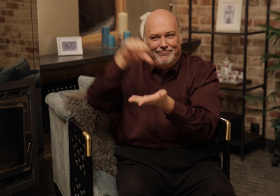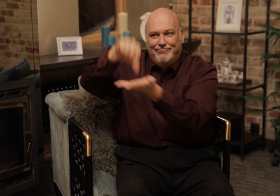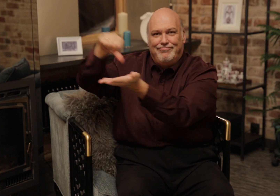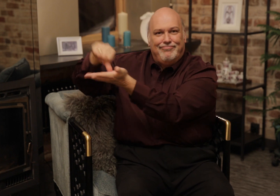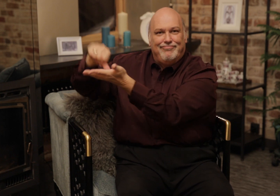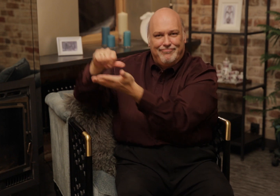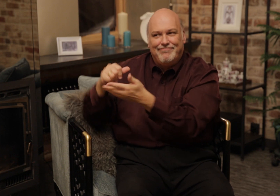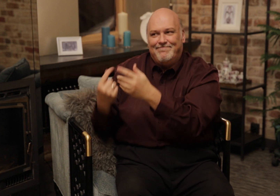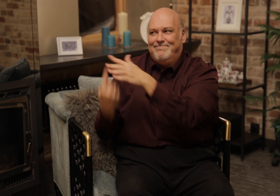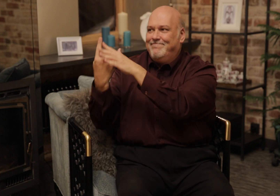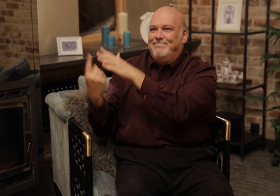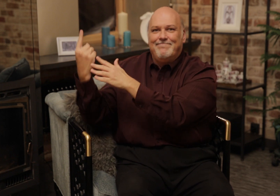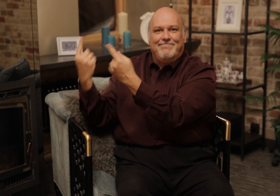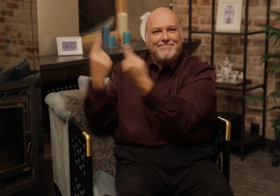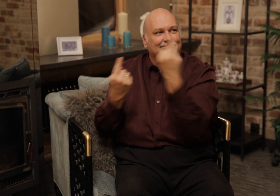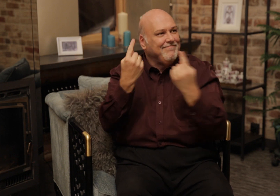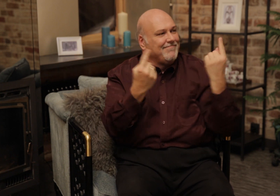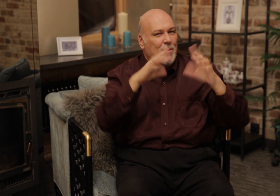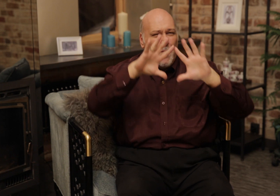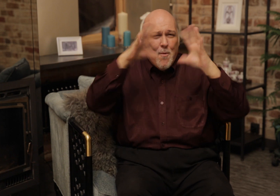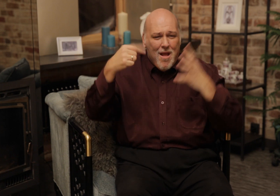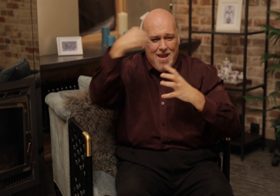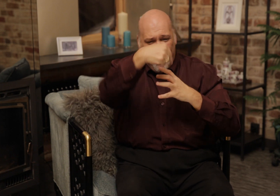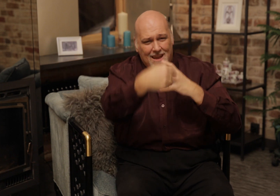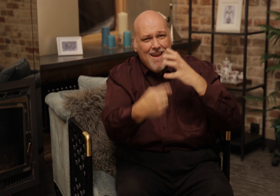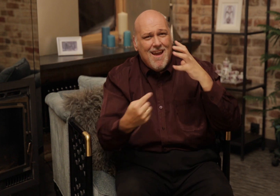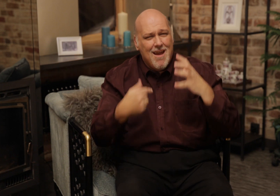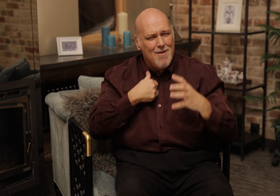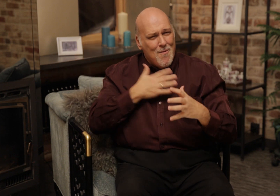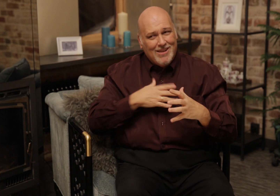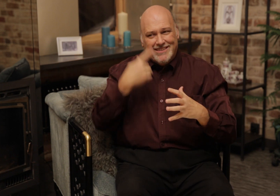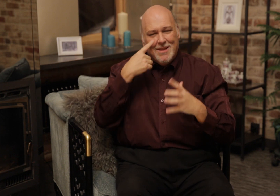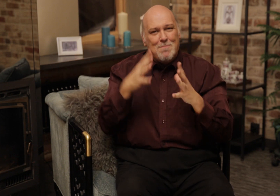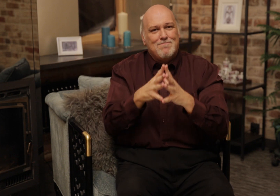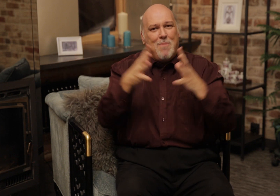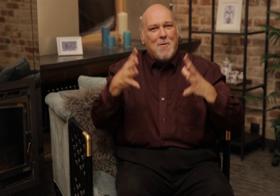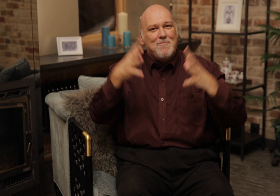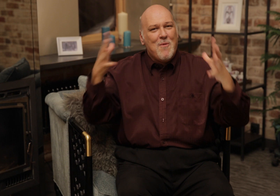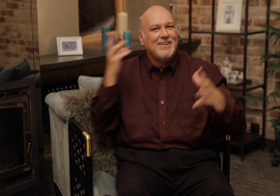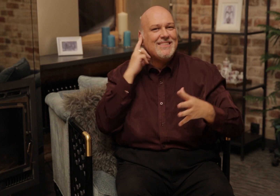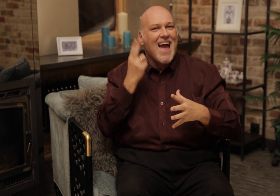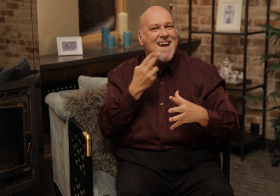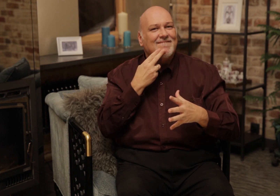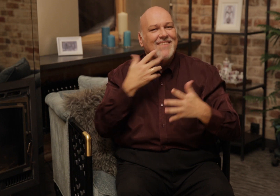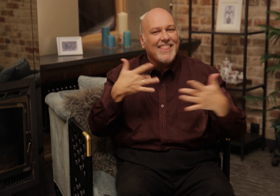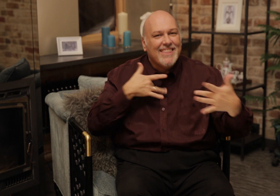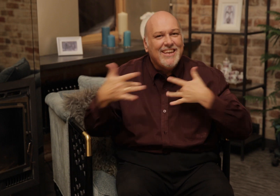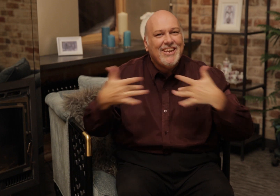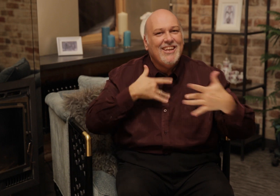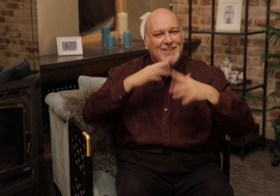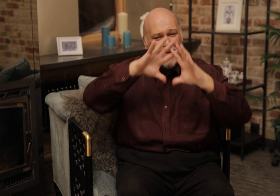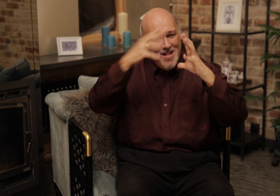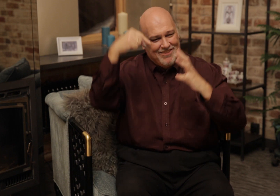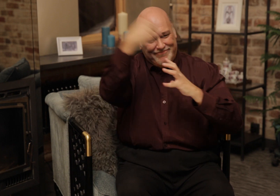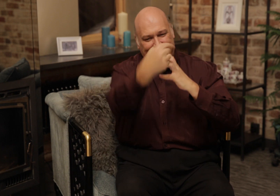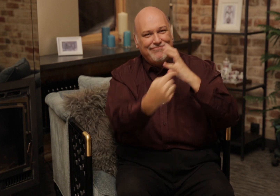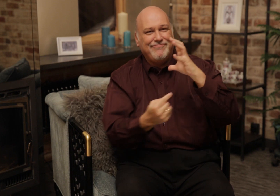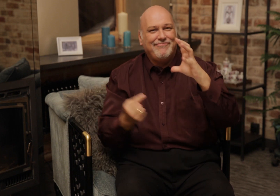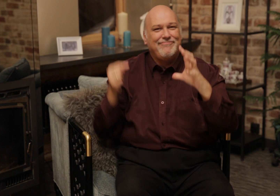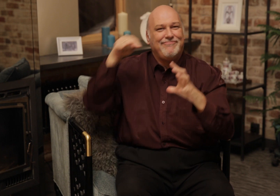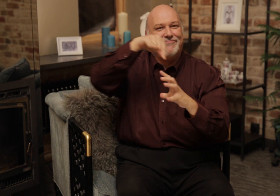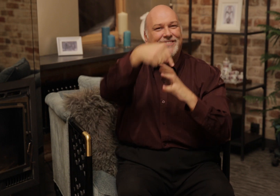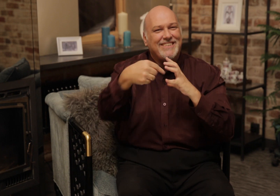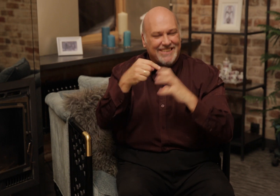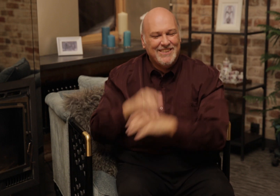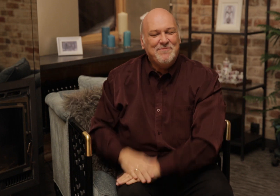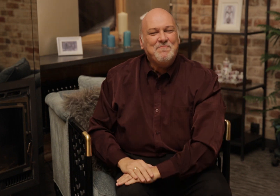He made an impact around the world, encouraging many deaf to become actors.